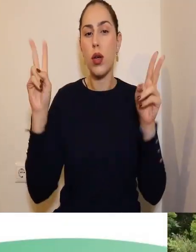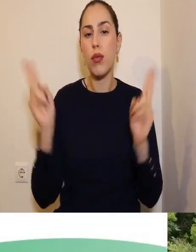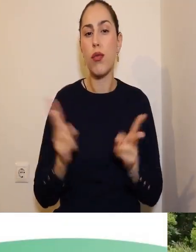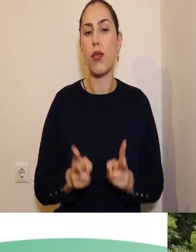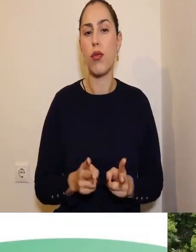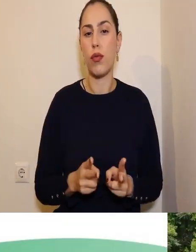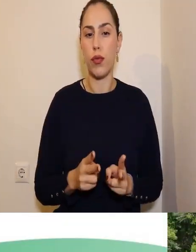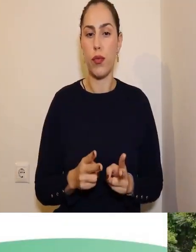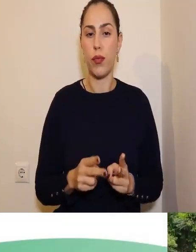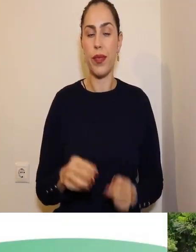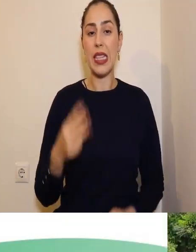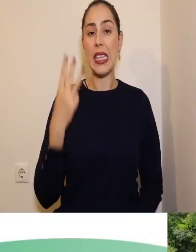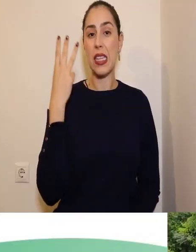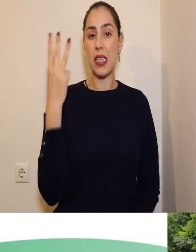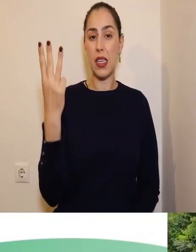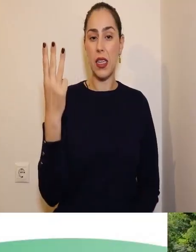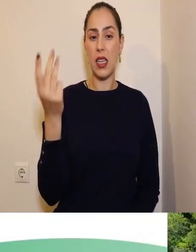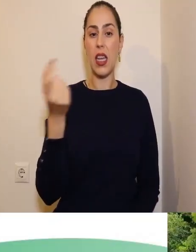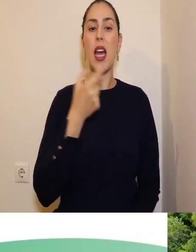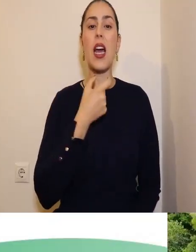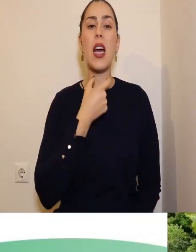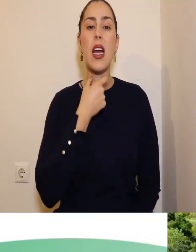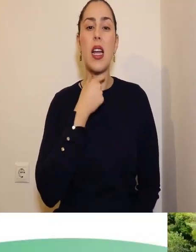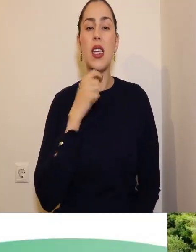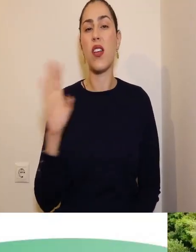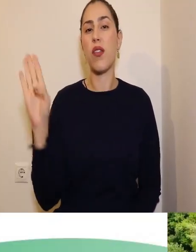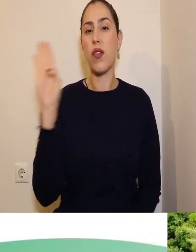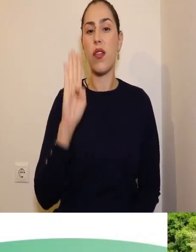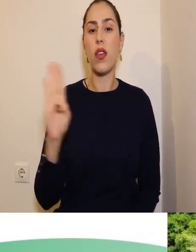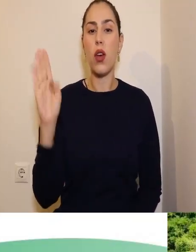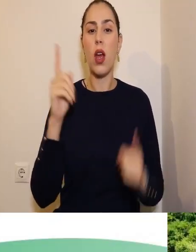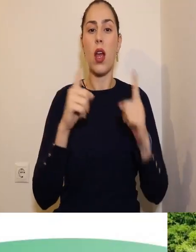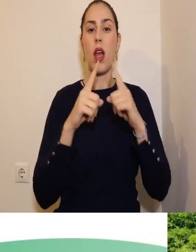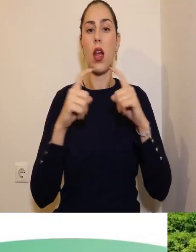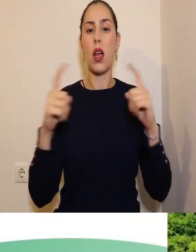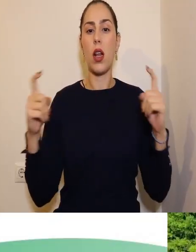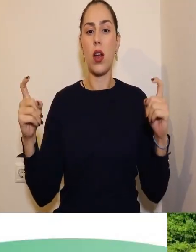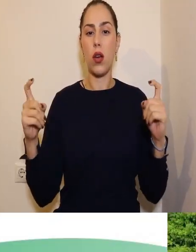5. Training and informing our staff, partners and customers about green energy and resource conservation.